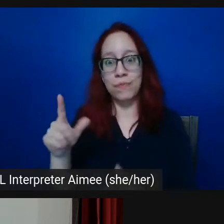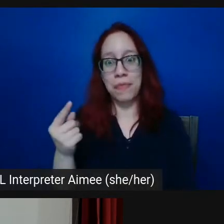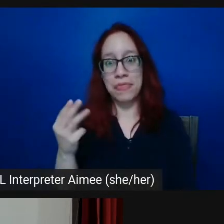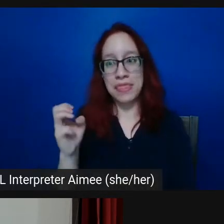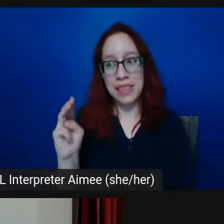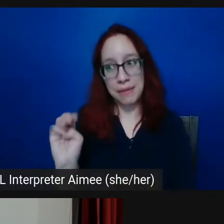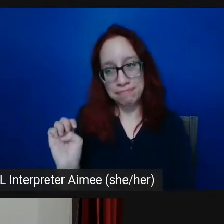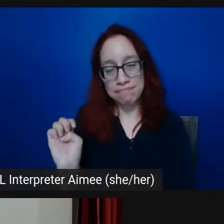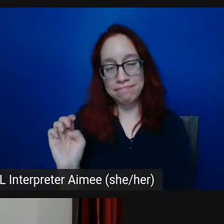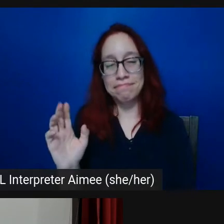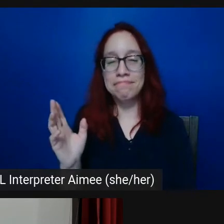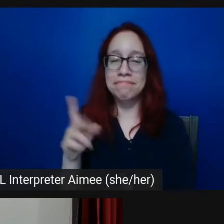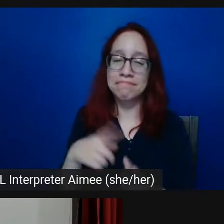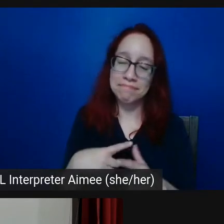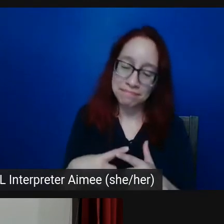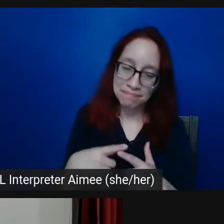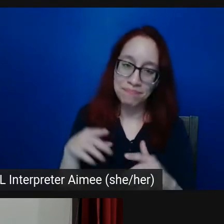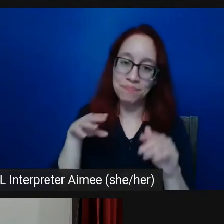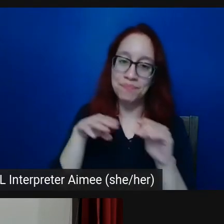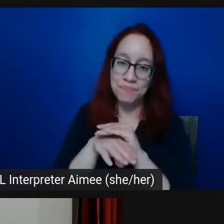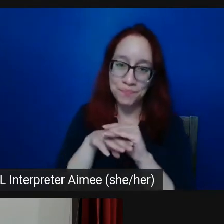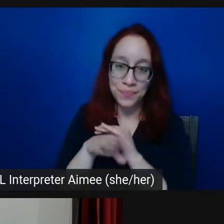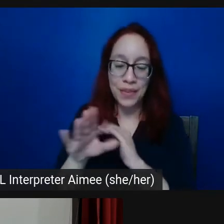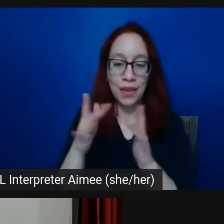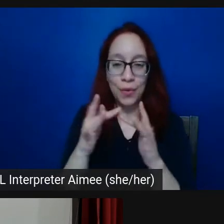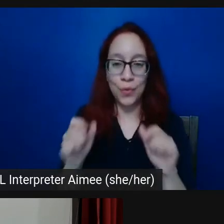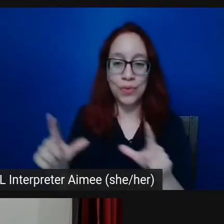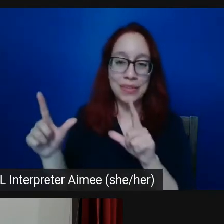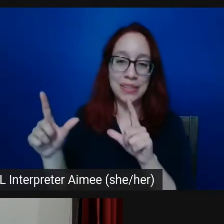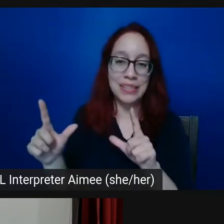Then the accessibility of your website is governed partly